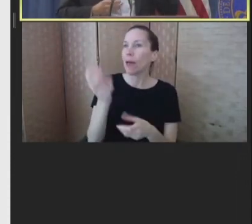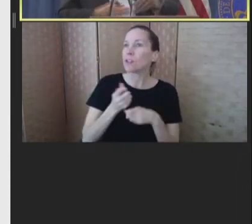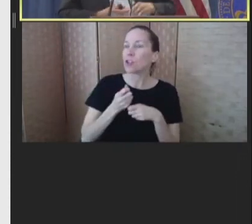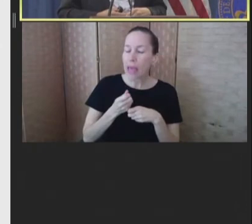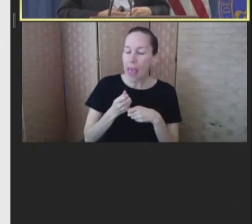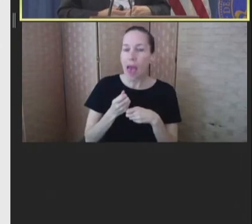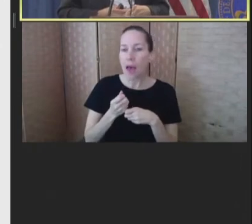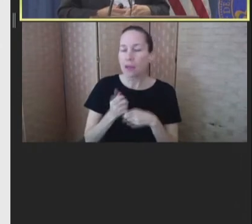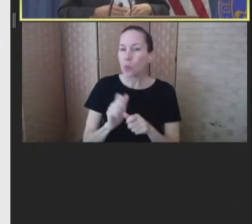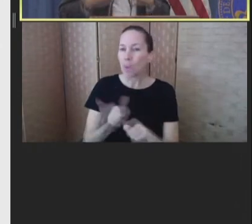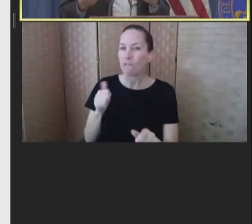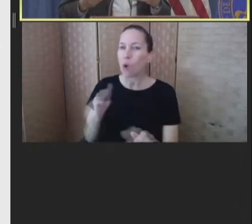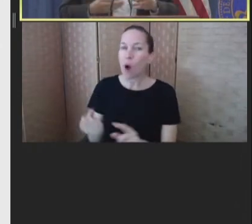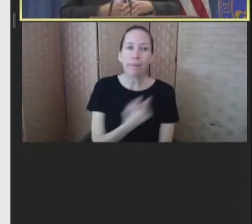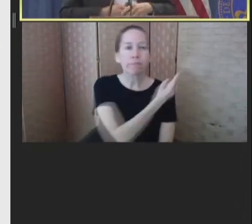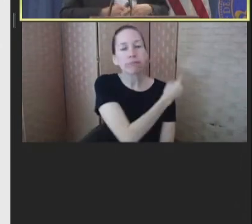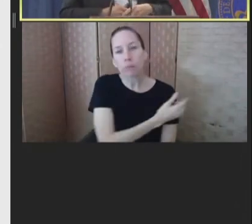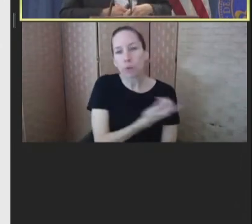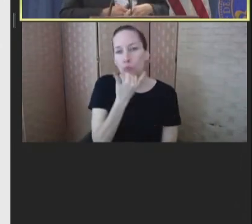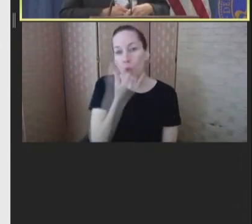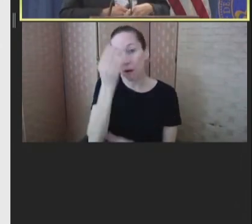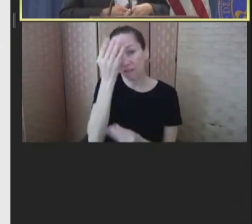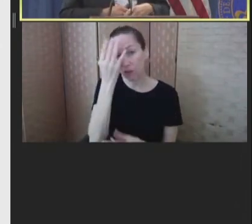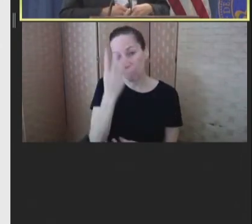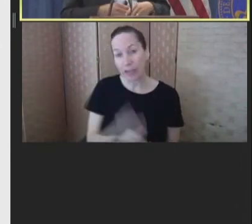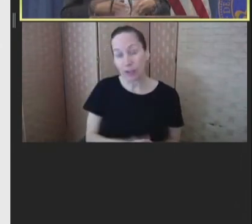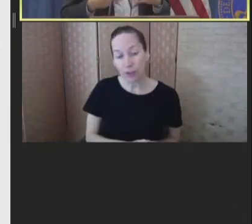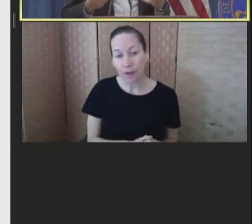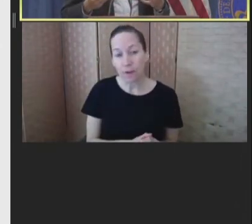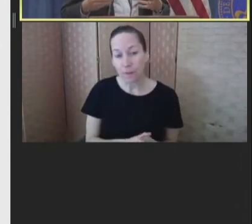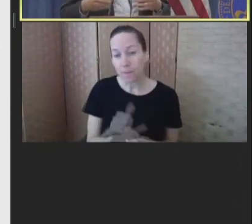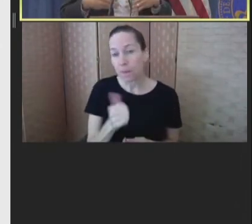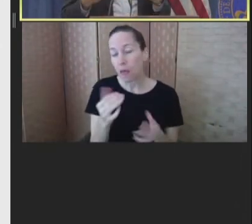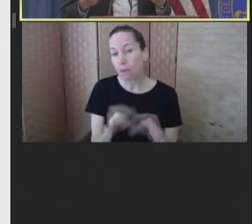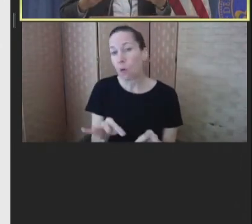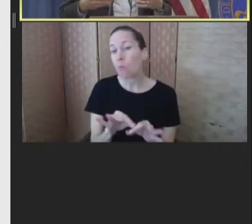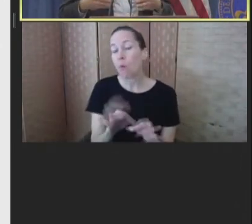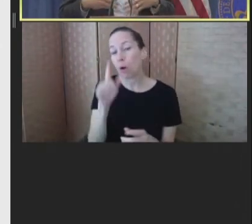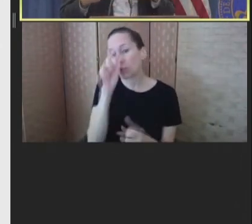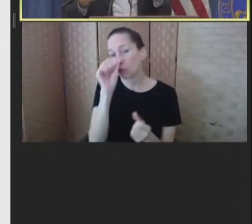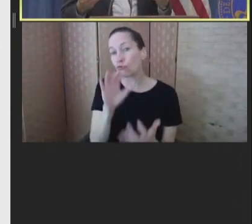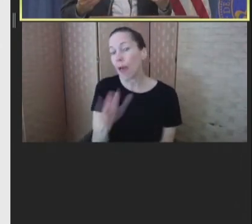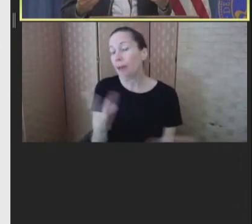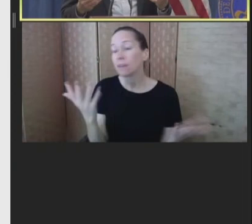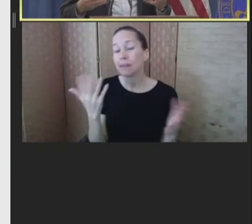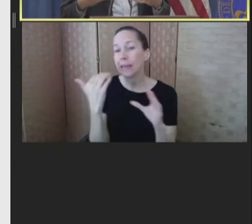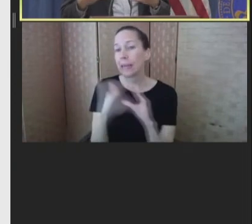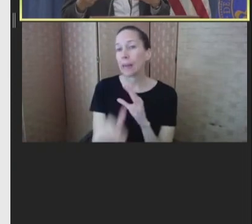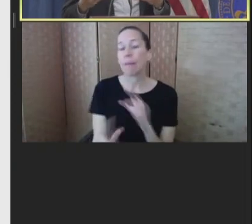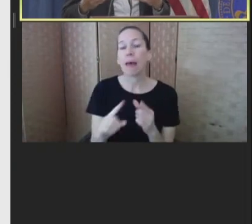And then another important strategy was just daily -- we had an email that went out to about 50,000 of our residents who have signed up,